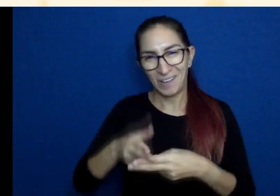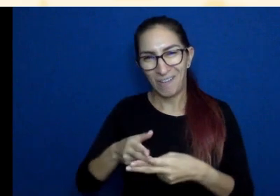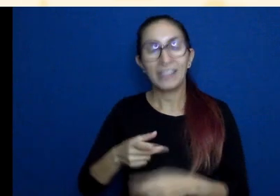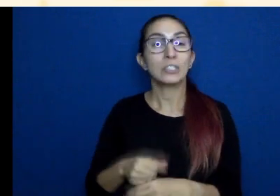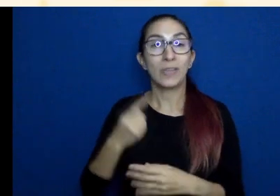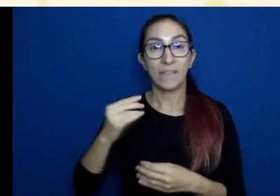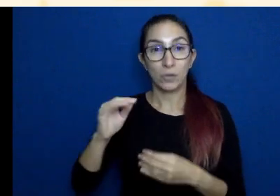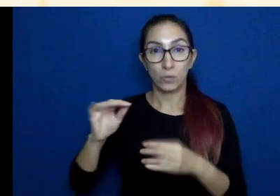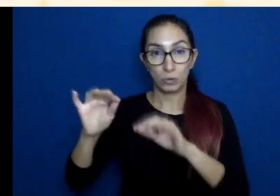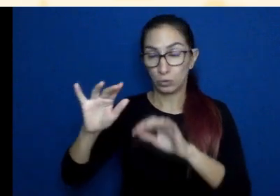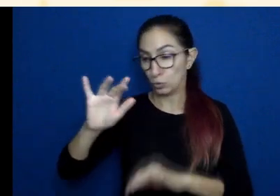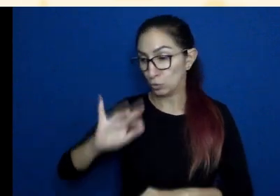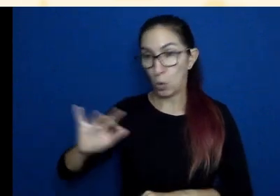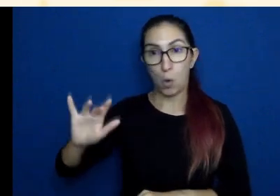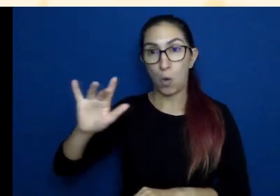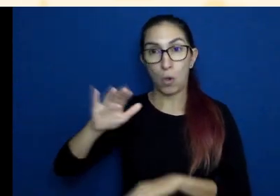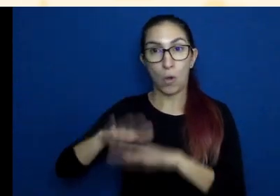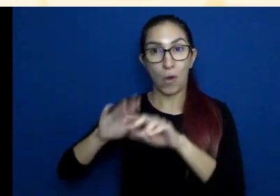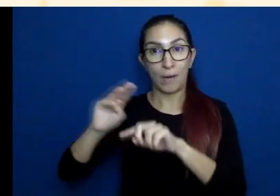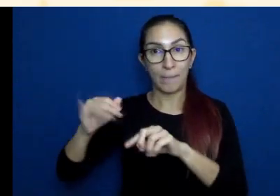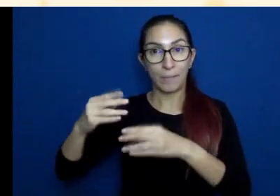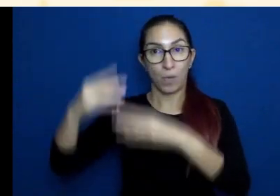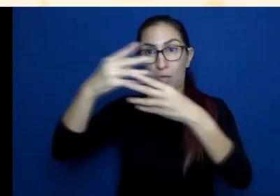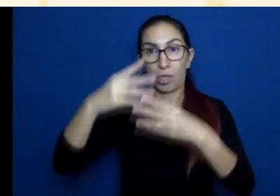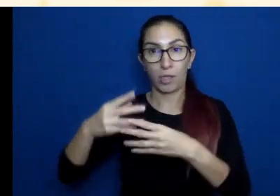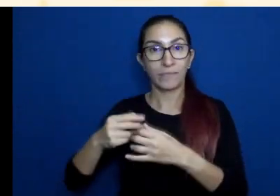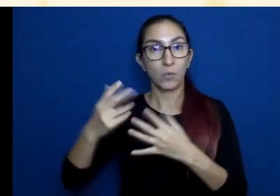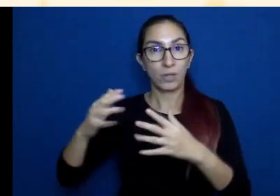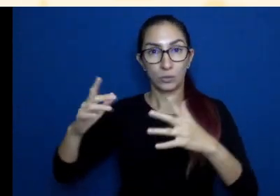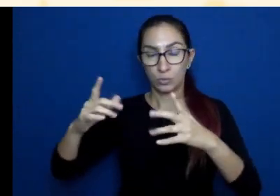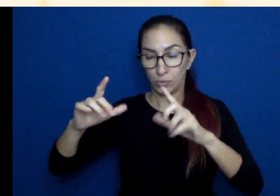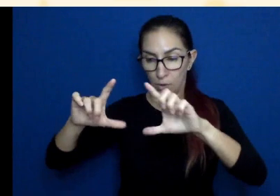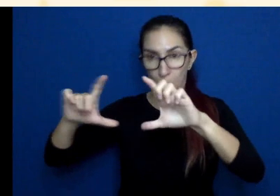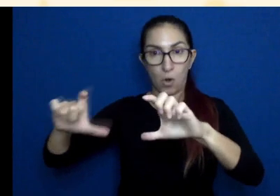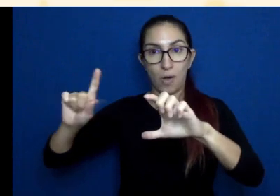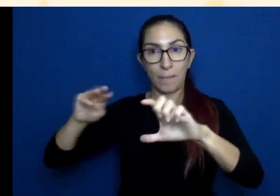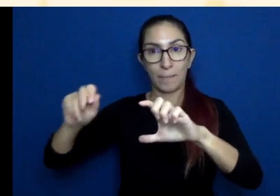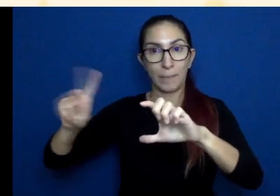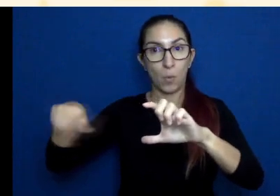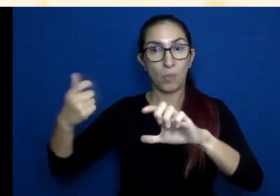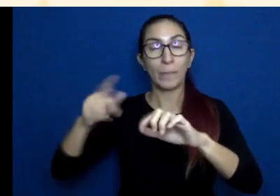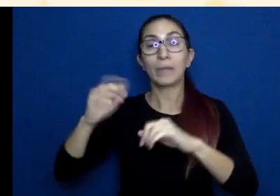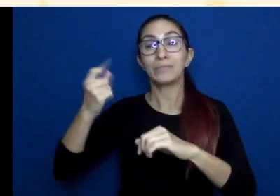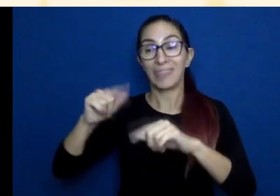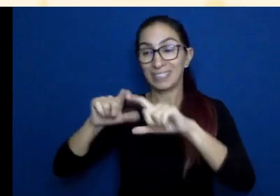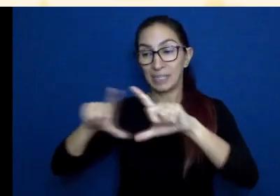And basically, if you scroll anywhere on the map, it scrolls the map. If you want to scroll up and down the rest of the page...